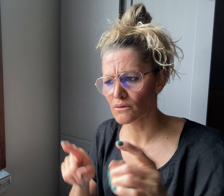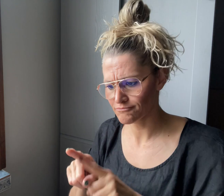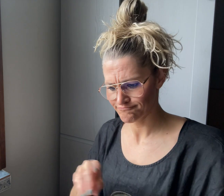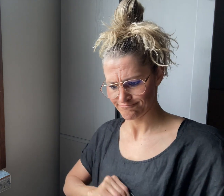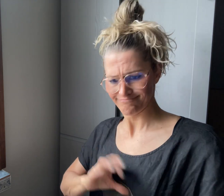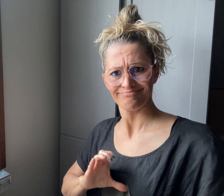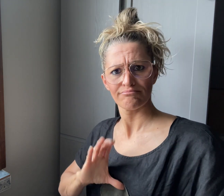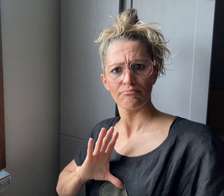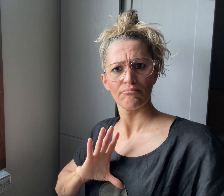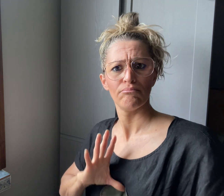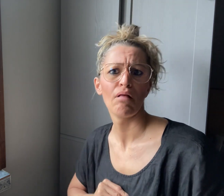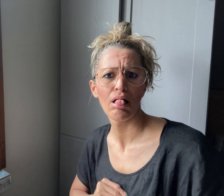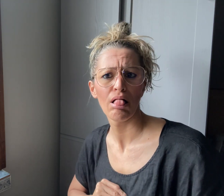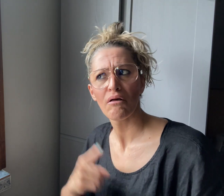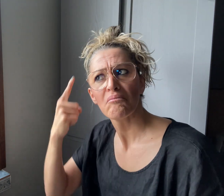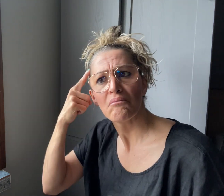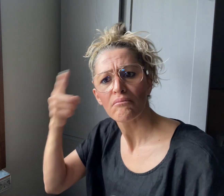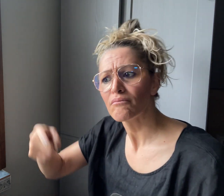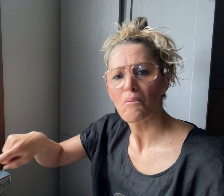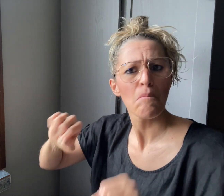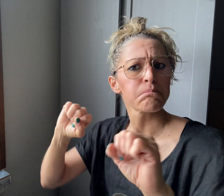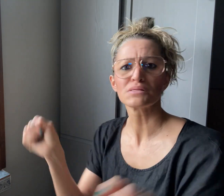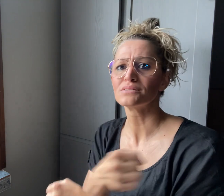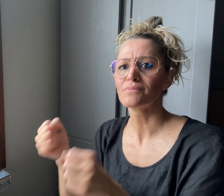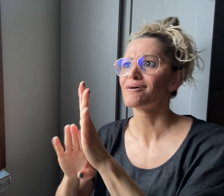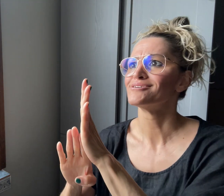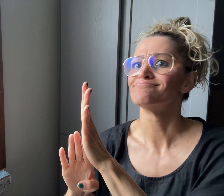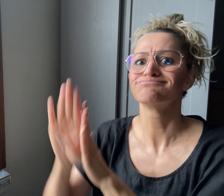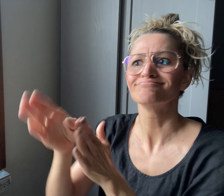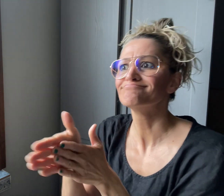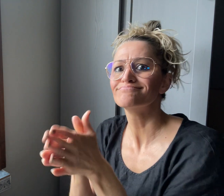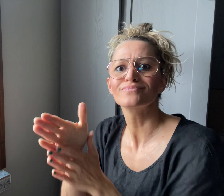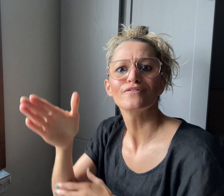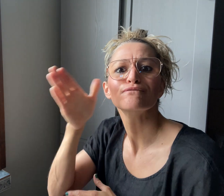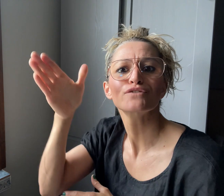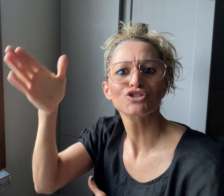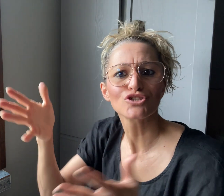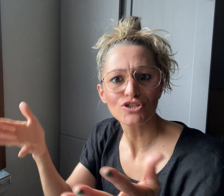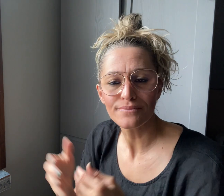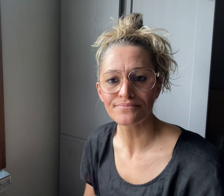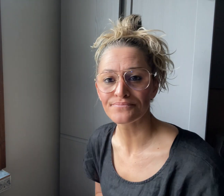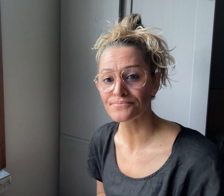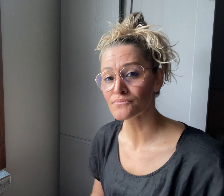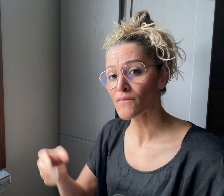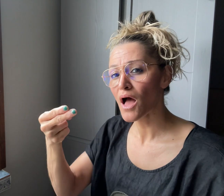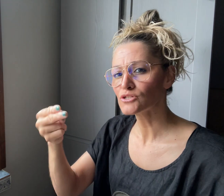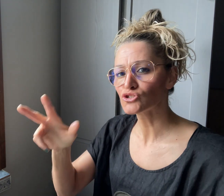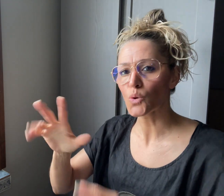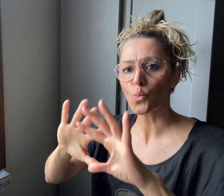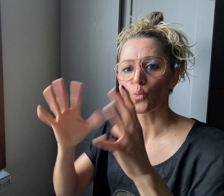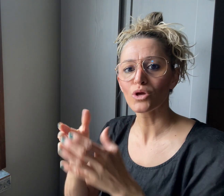they can´t be ambitious in the future.